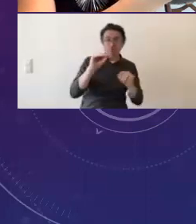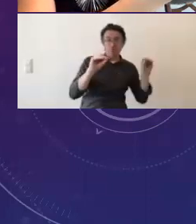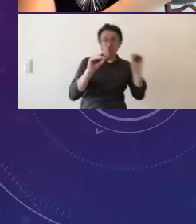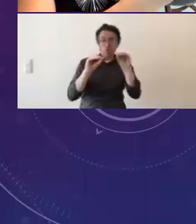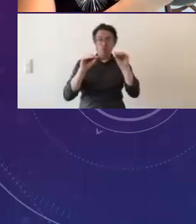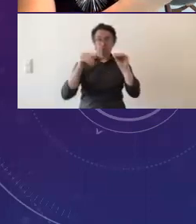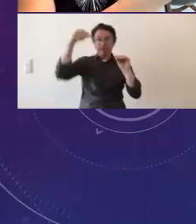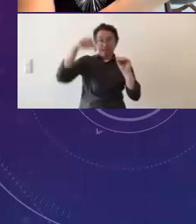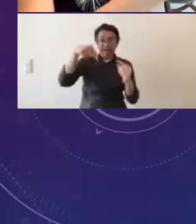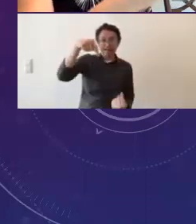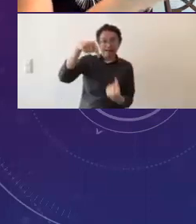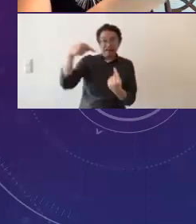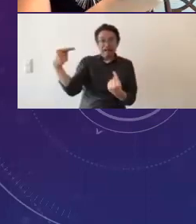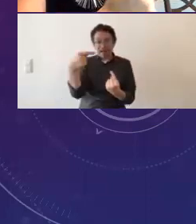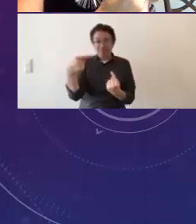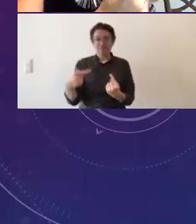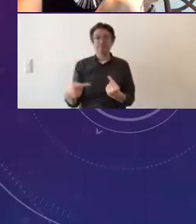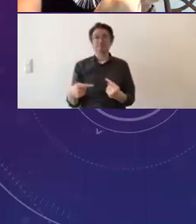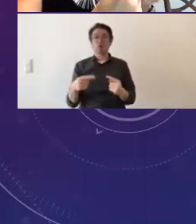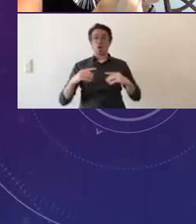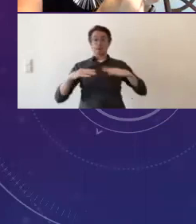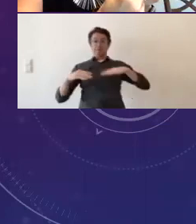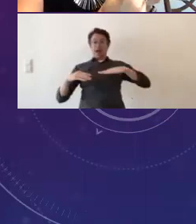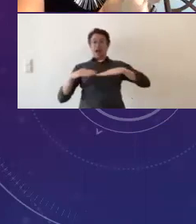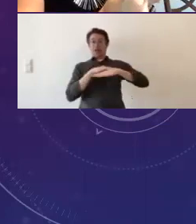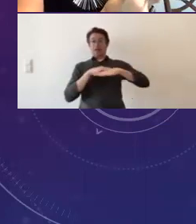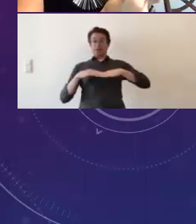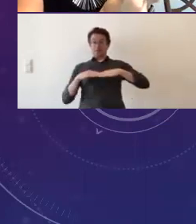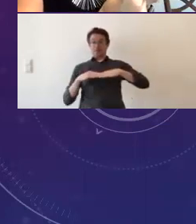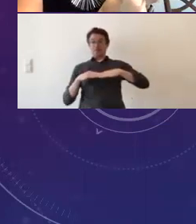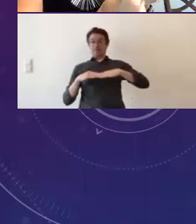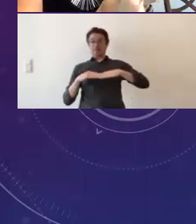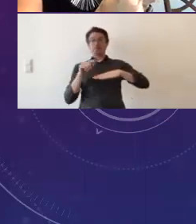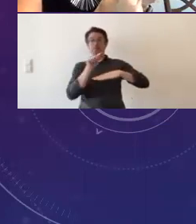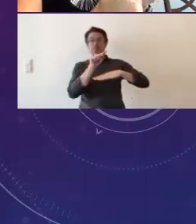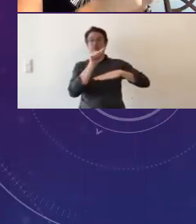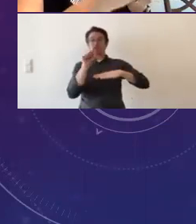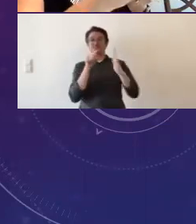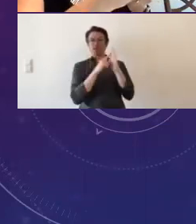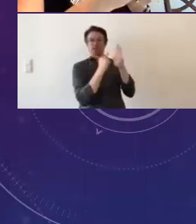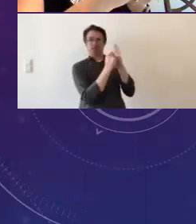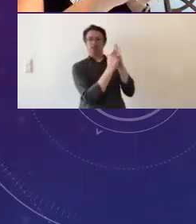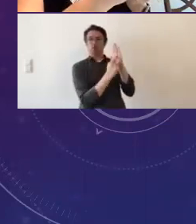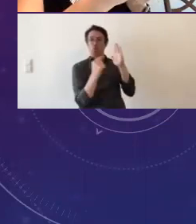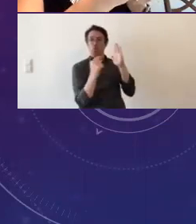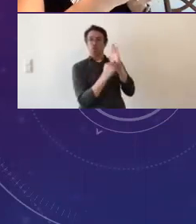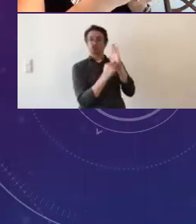a question if I draw a line on the huskies right side that means that